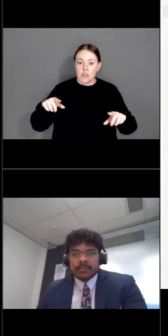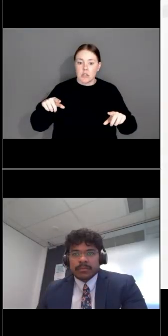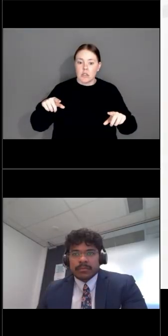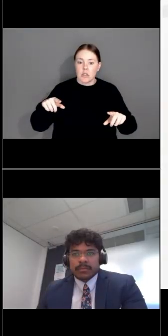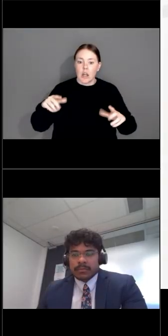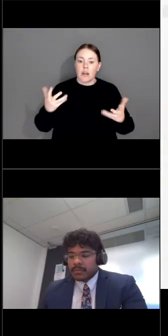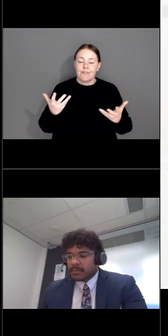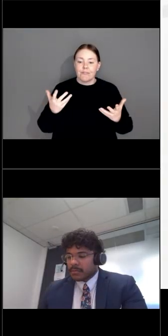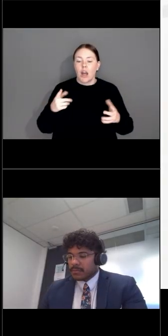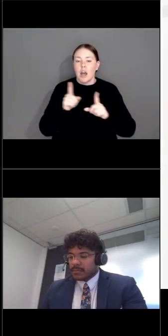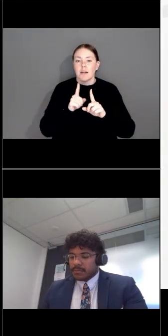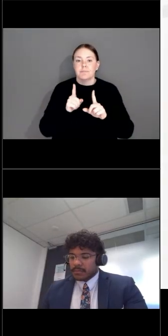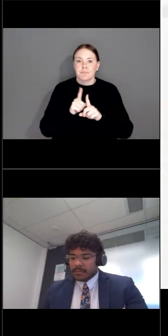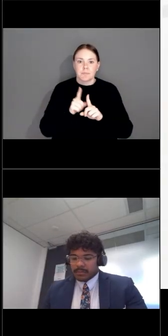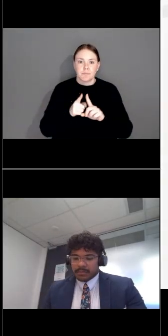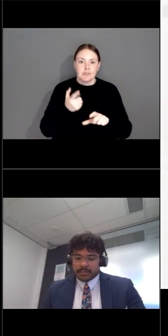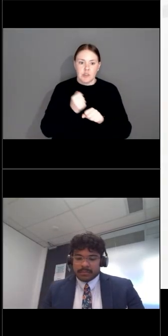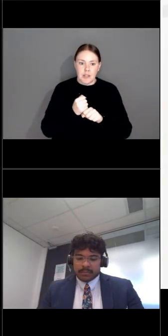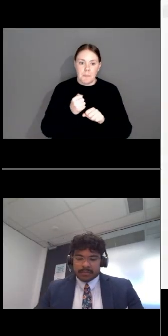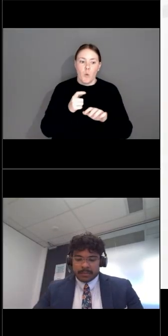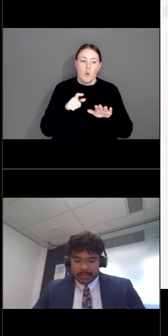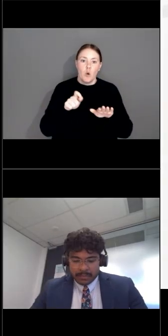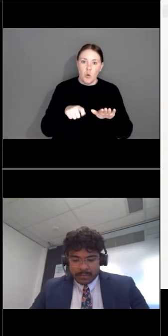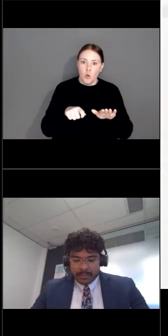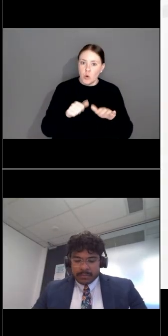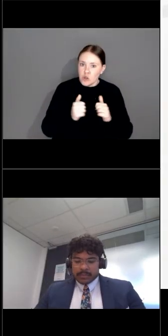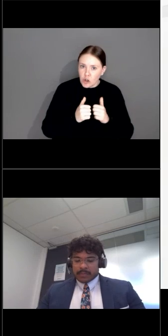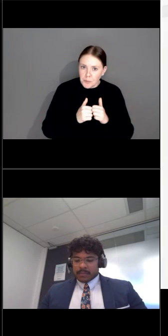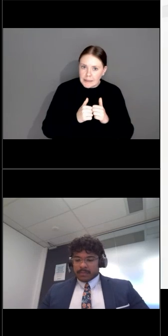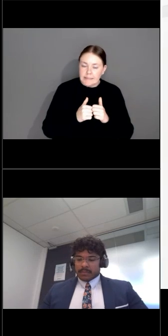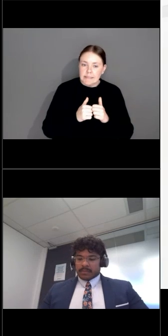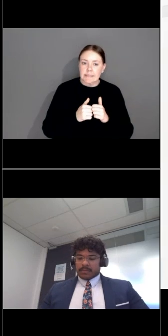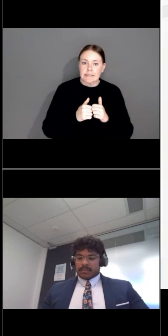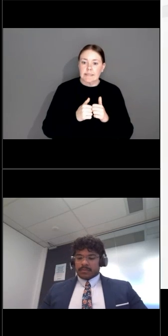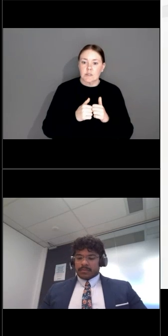um to work out the story of what was happening based on the information that was provided to